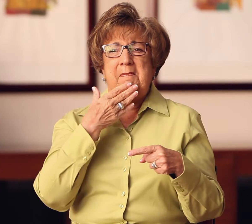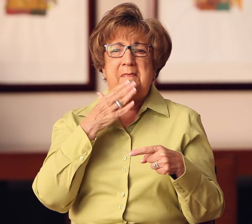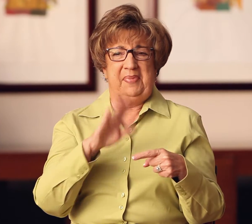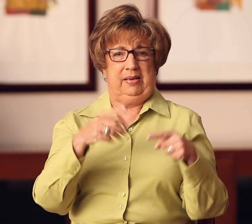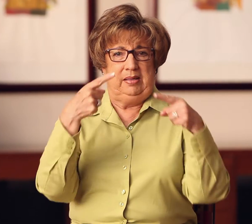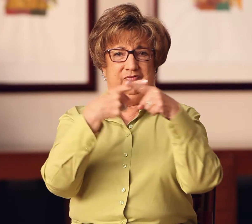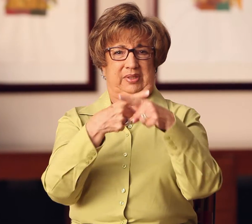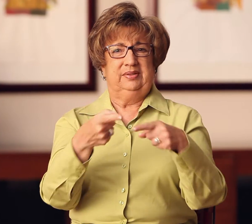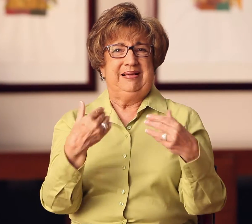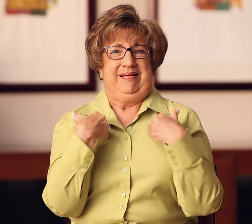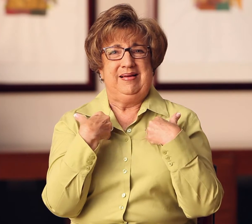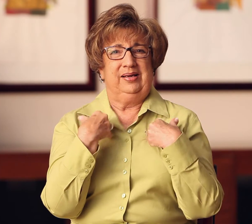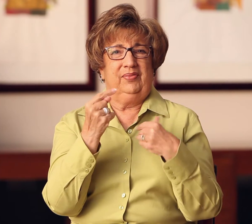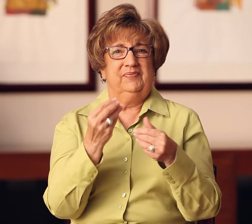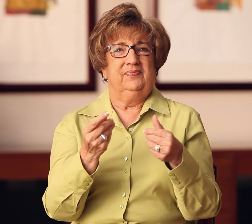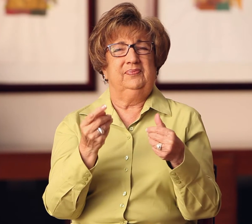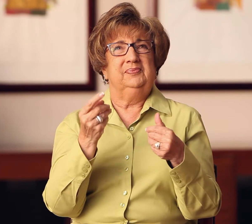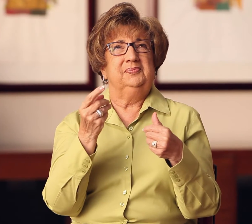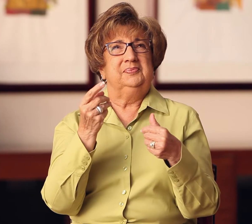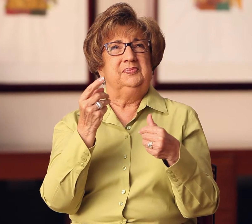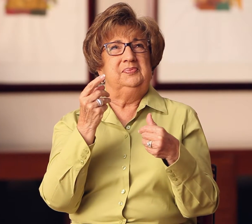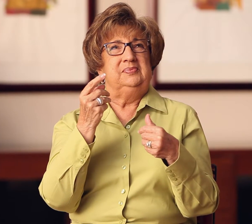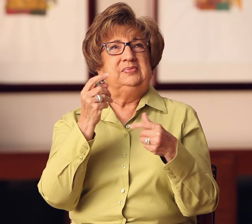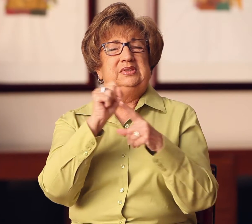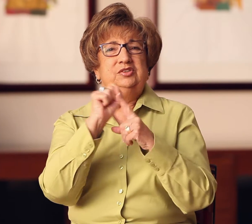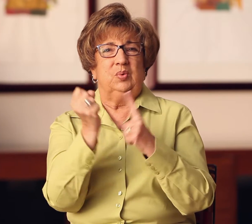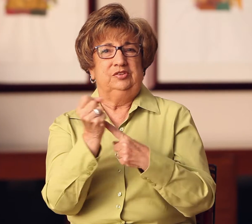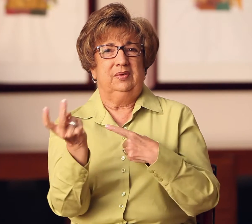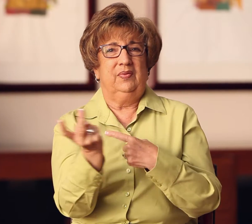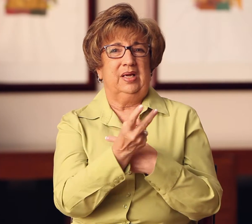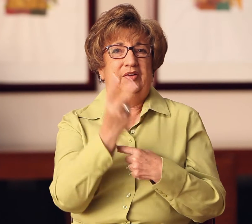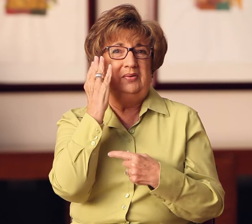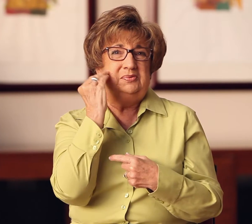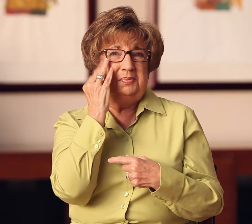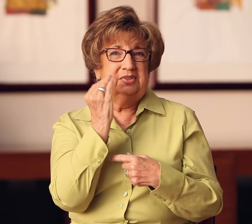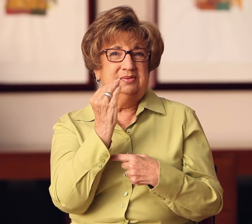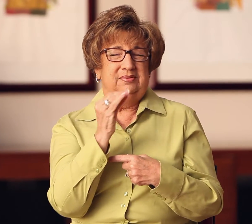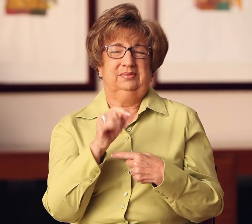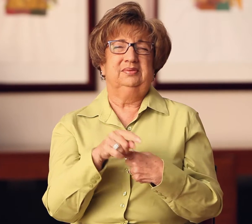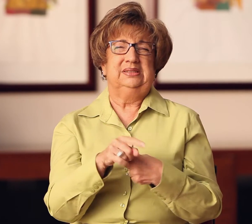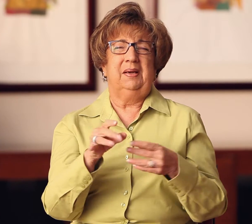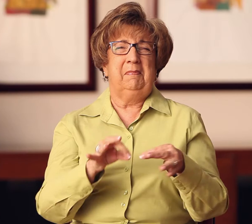Sometimes people have bad conflicts, or a they've experienced a bad situation.